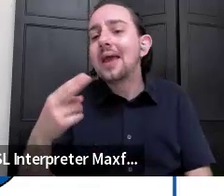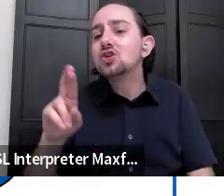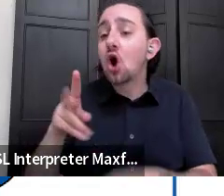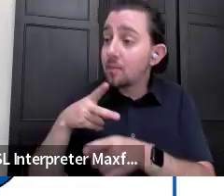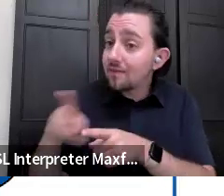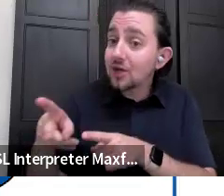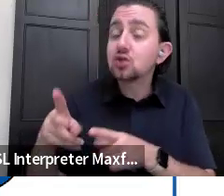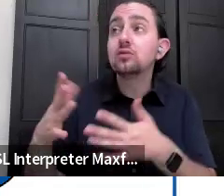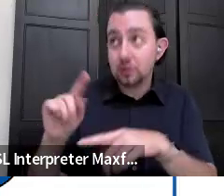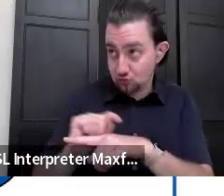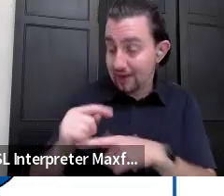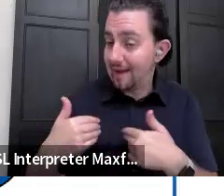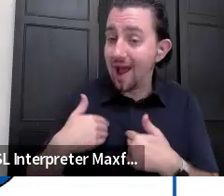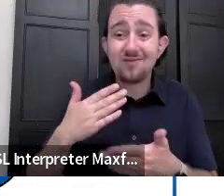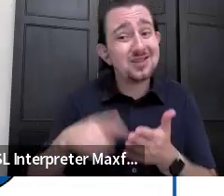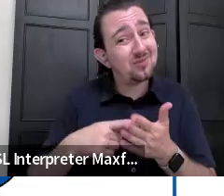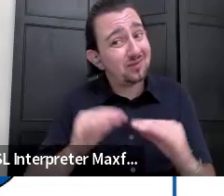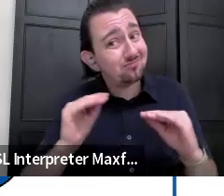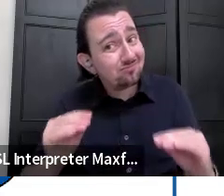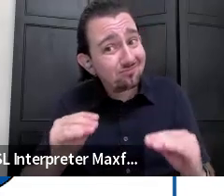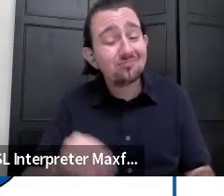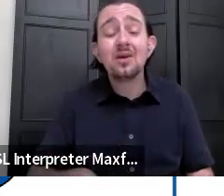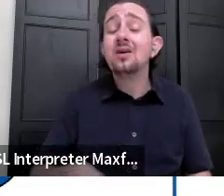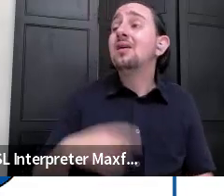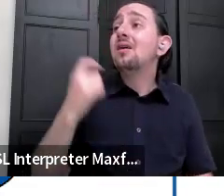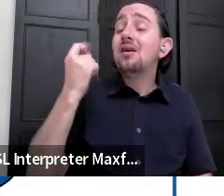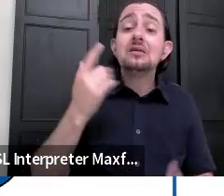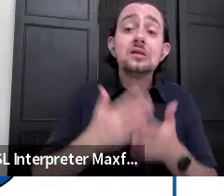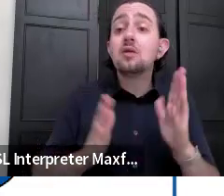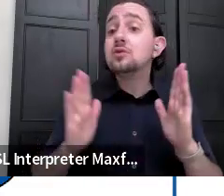Sometimes in small employers there is no human resource or HR Department.